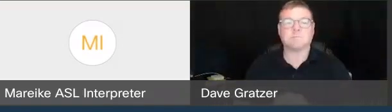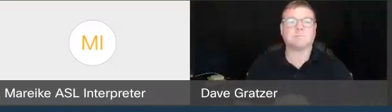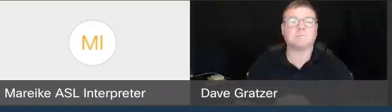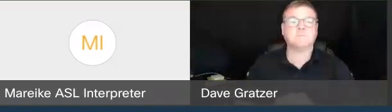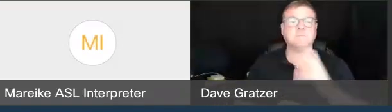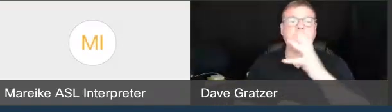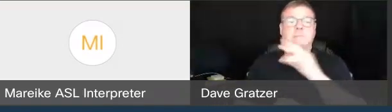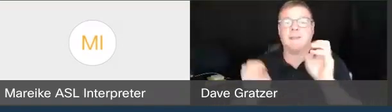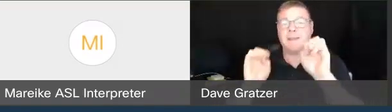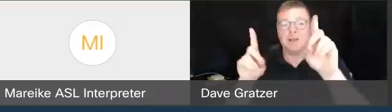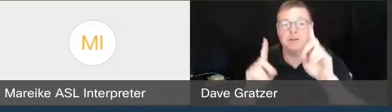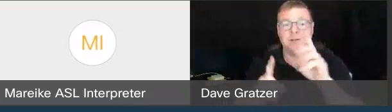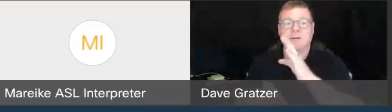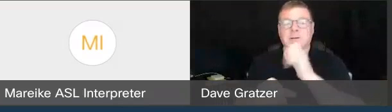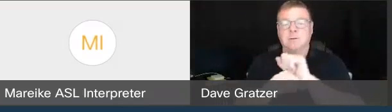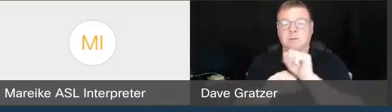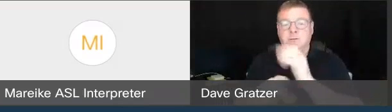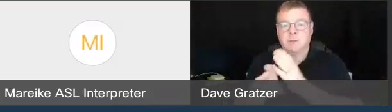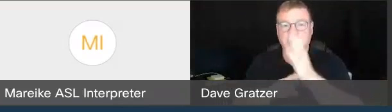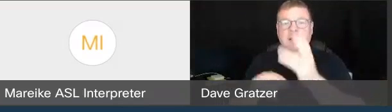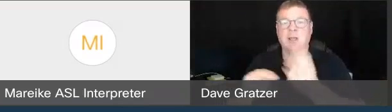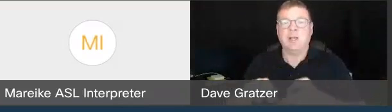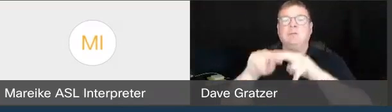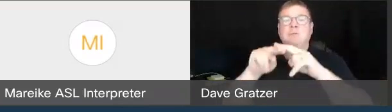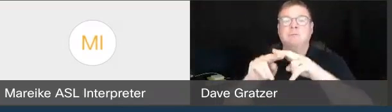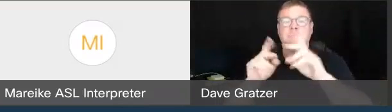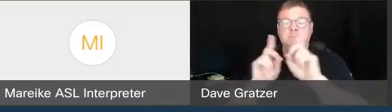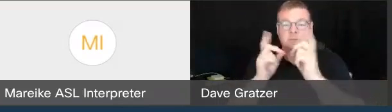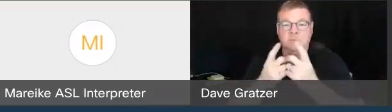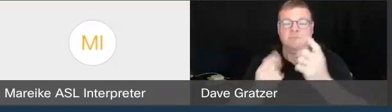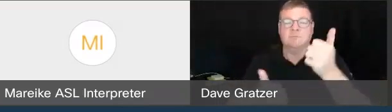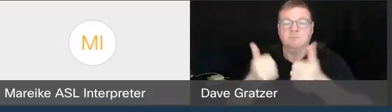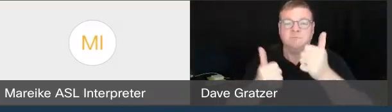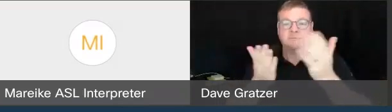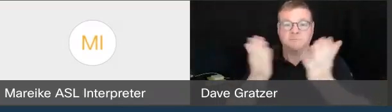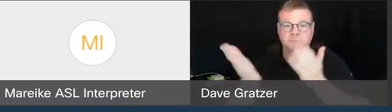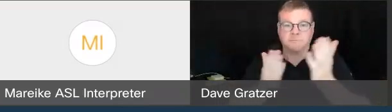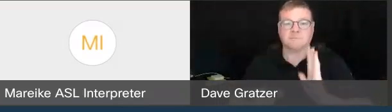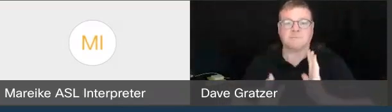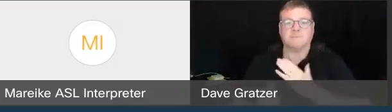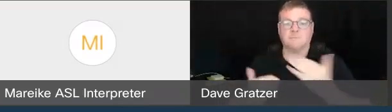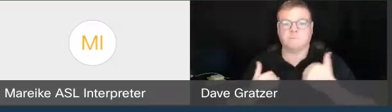and education, career and enrichment department, which serves our youth and emerging adults.